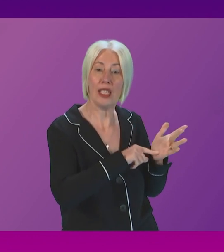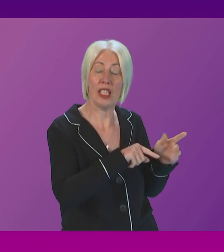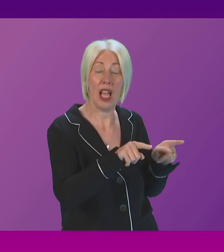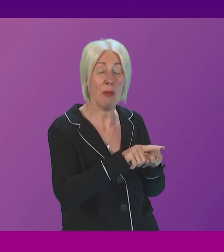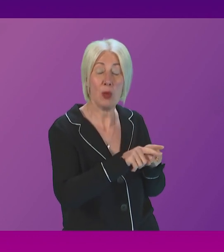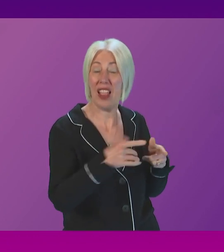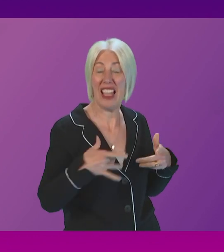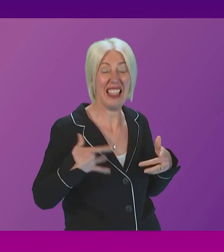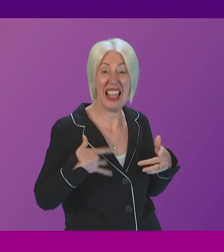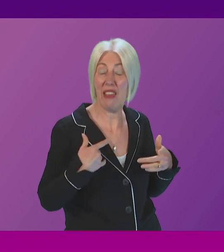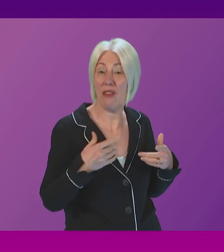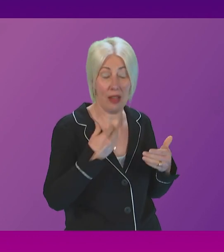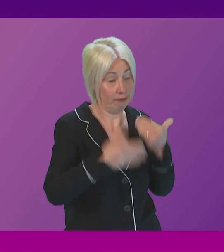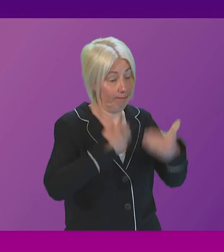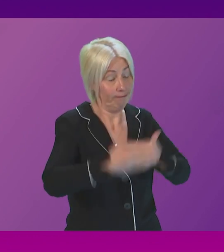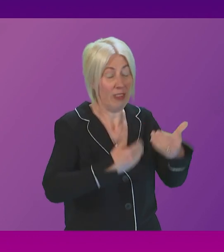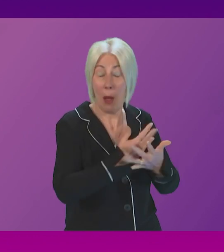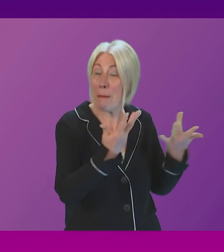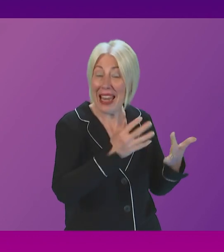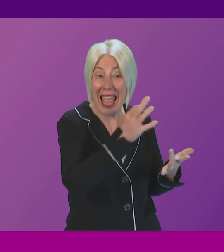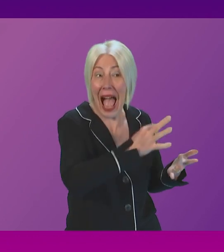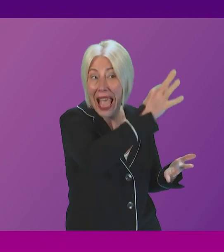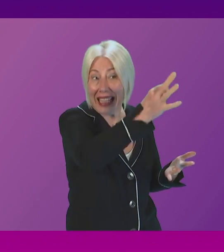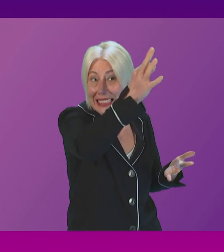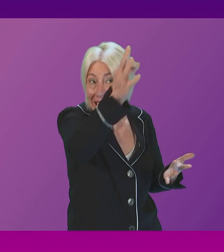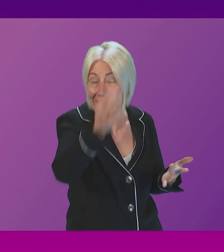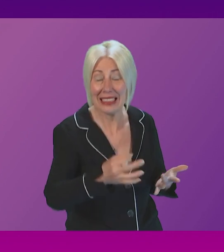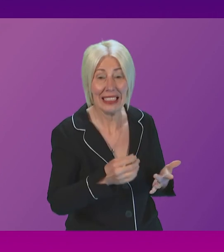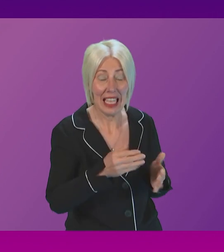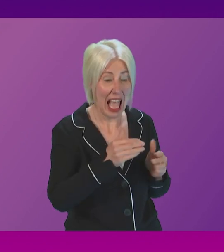of life across many of Scotland’s island and coastal communities. We